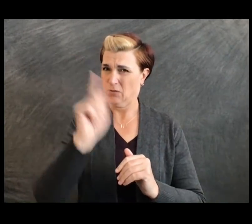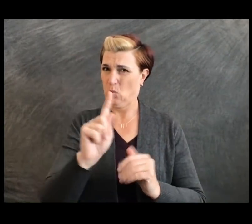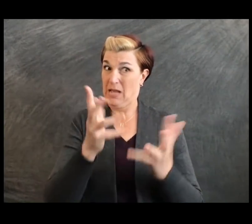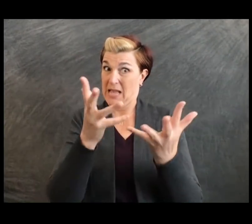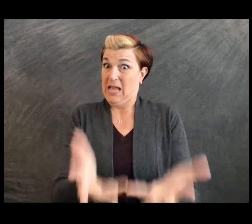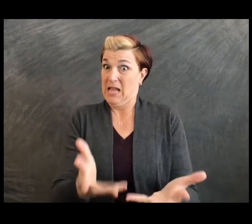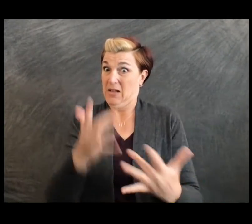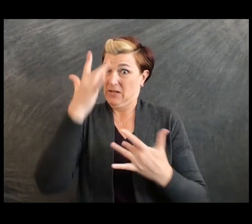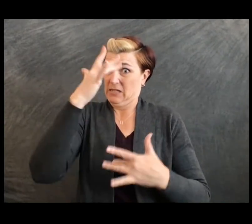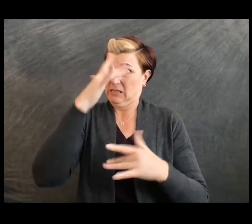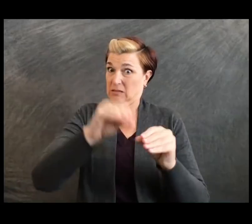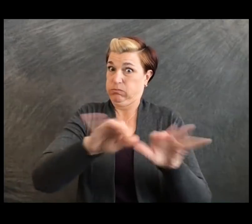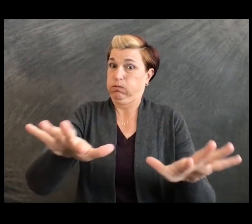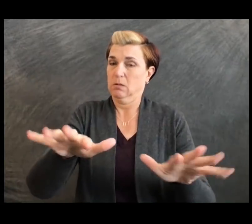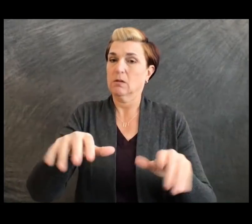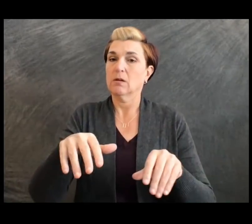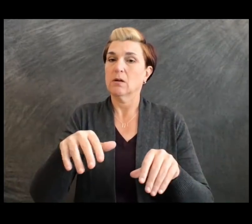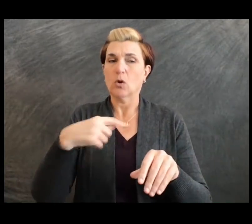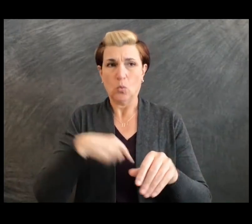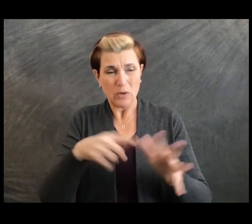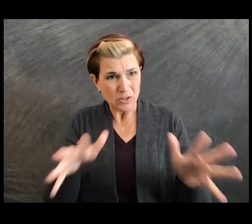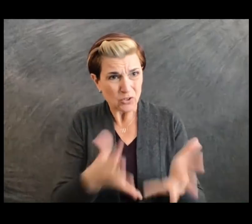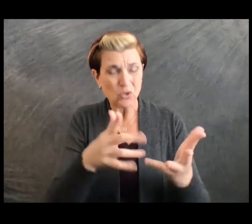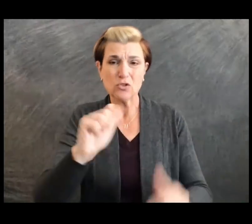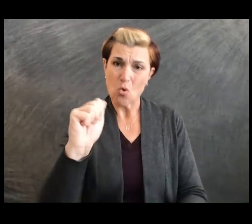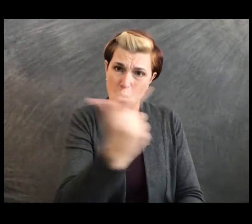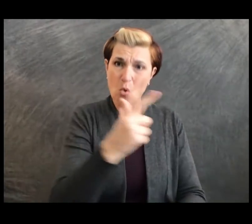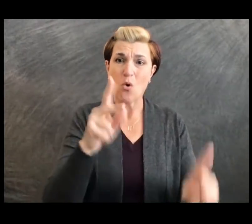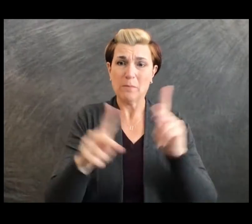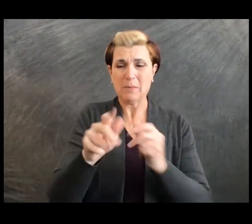American to listen to those state and local authorities for every American